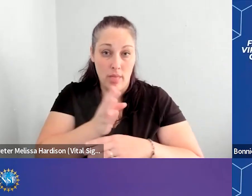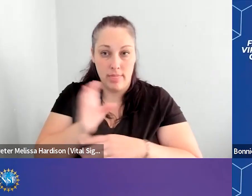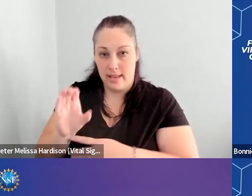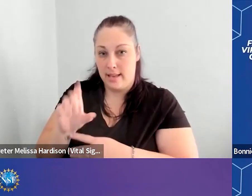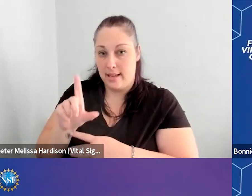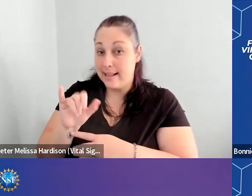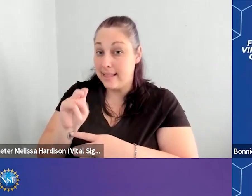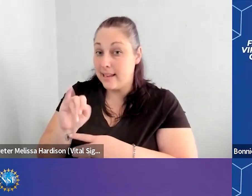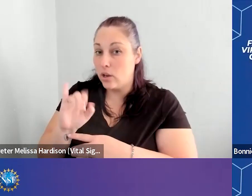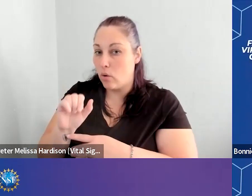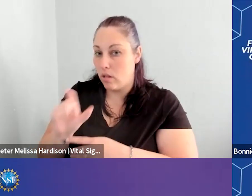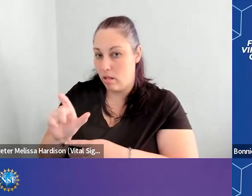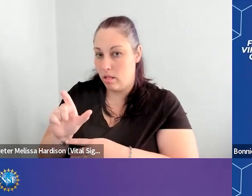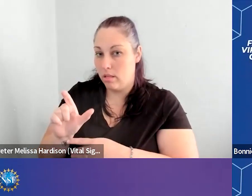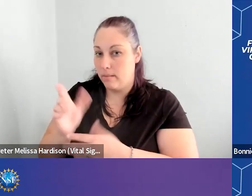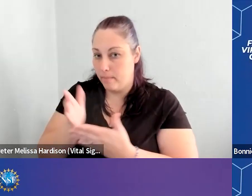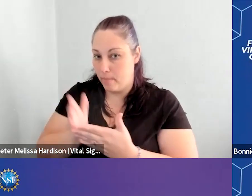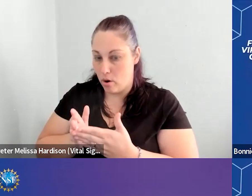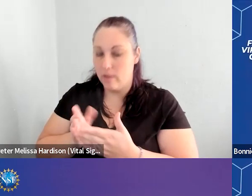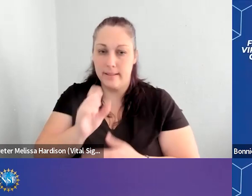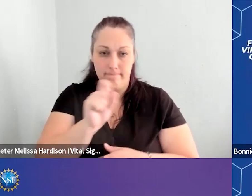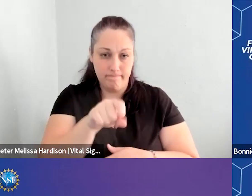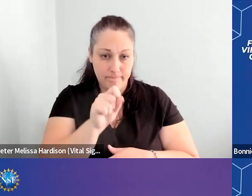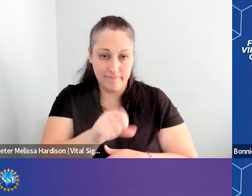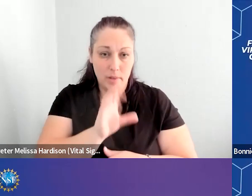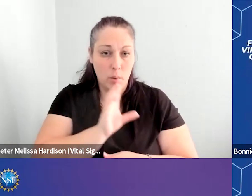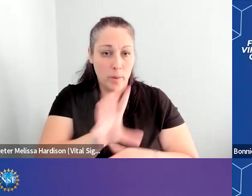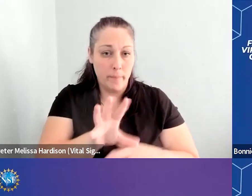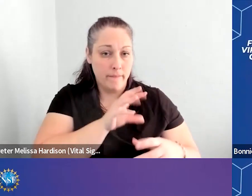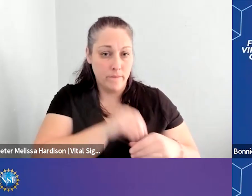it would indeed fall in -- under EDU.